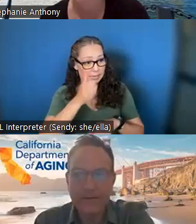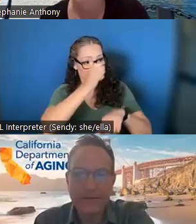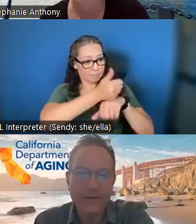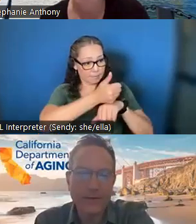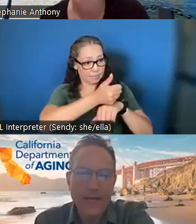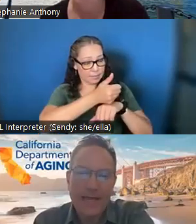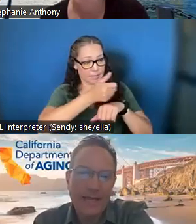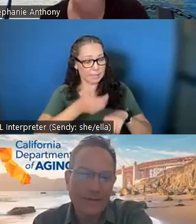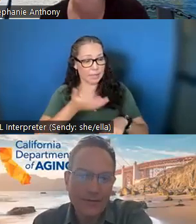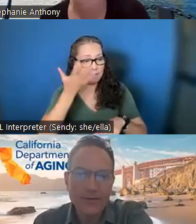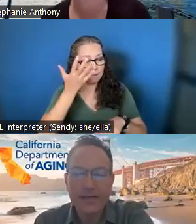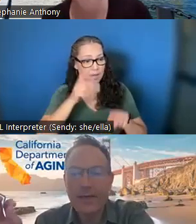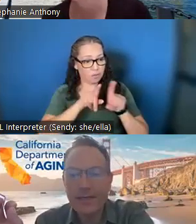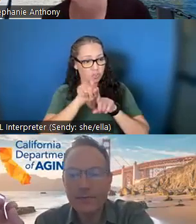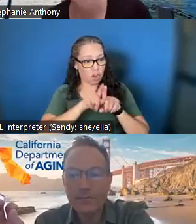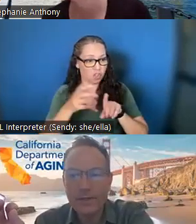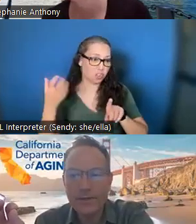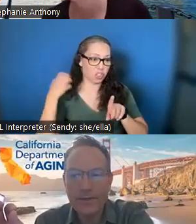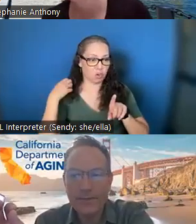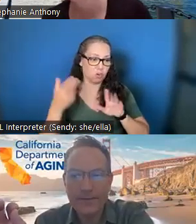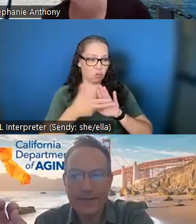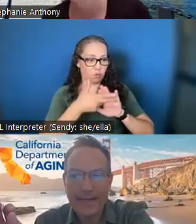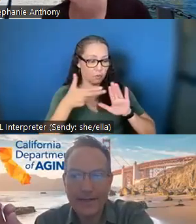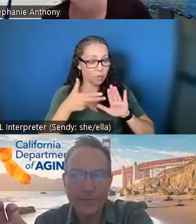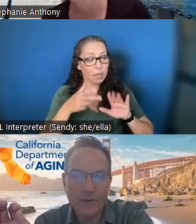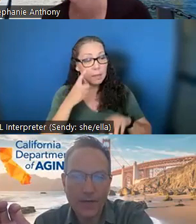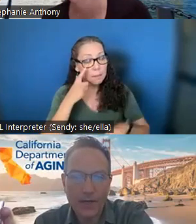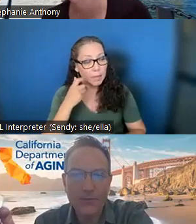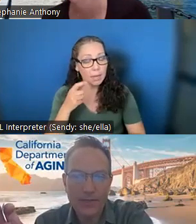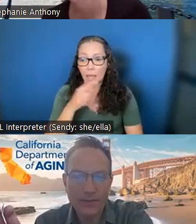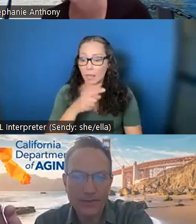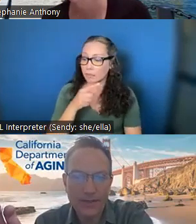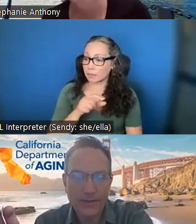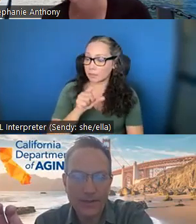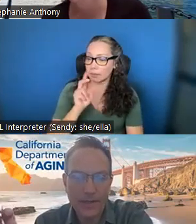star general and it's true because I mean when you think about the day-to-day work operationalization